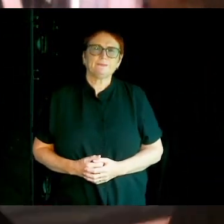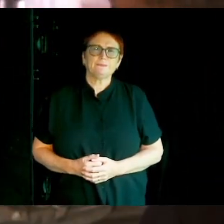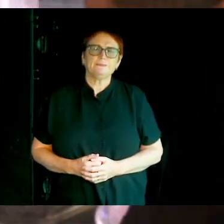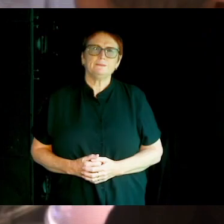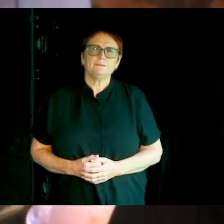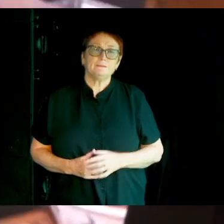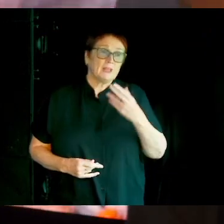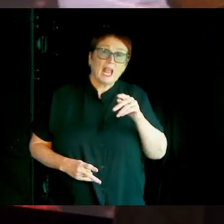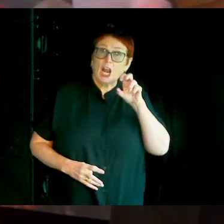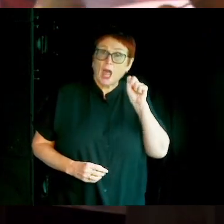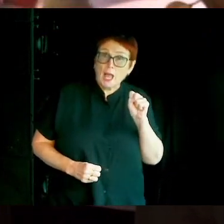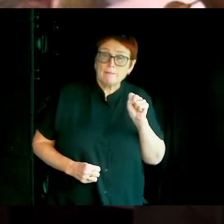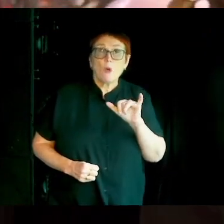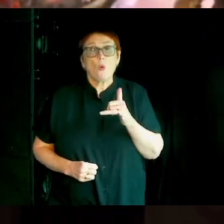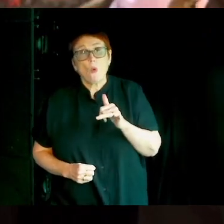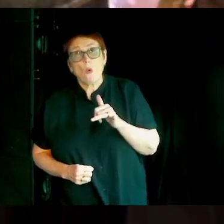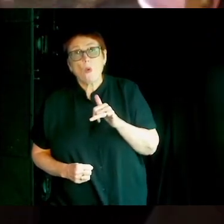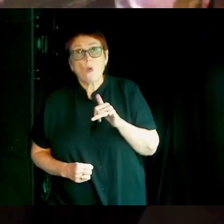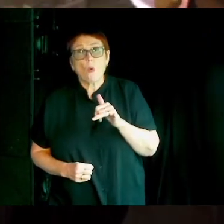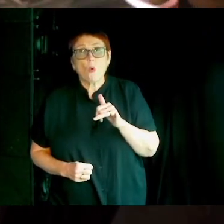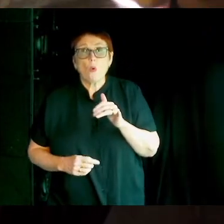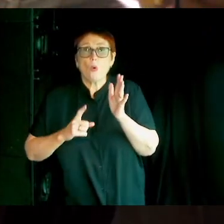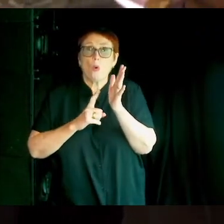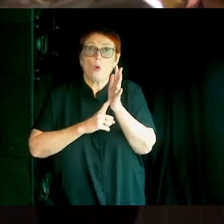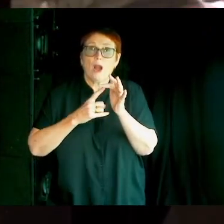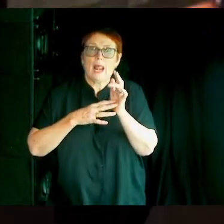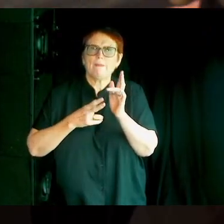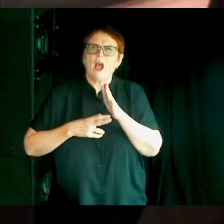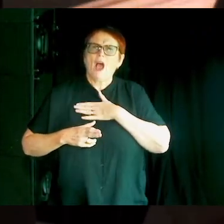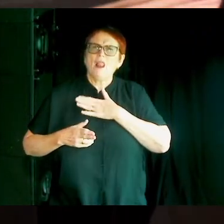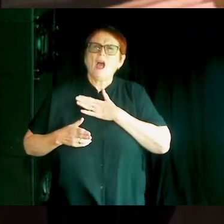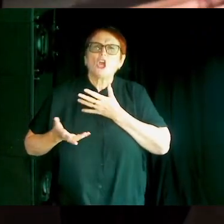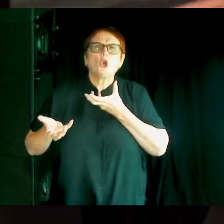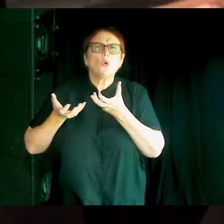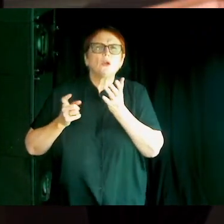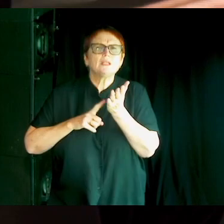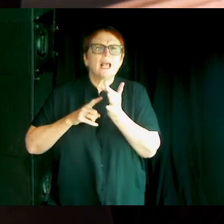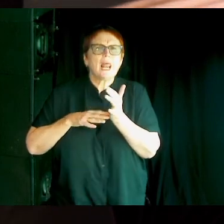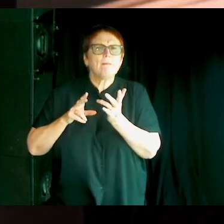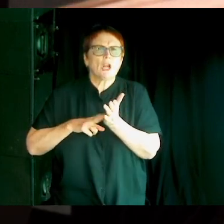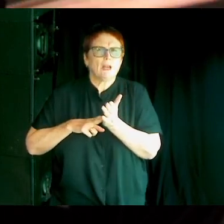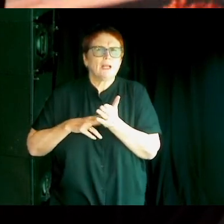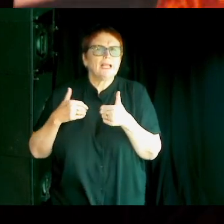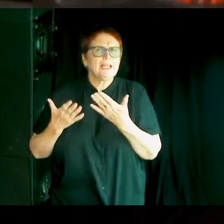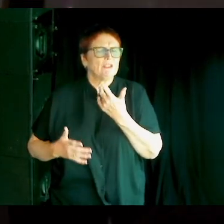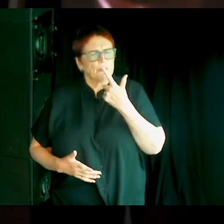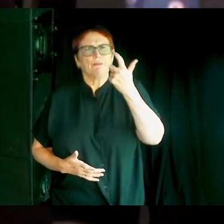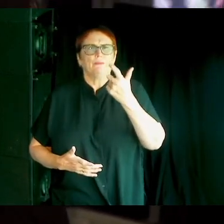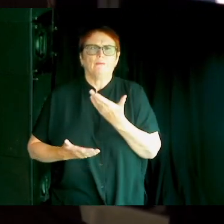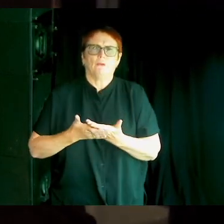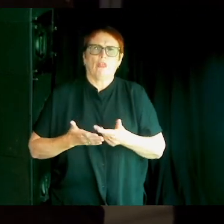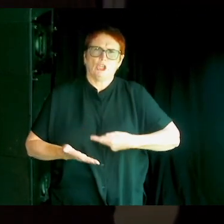put lime or a char lemon I like char lemon because it will definitely give a zest to the laksa